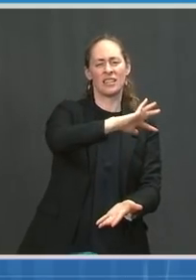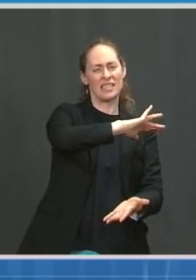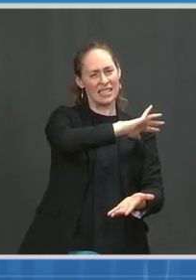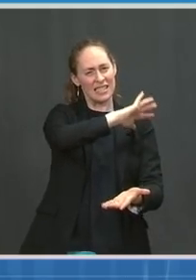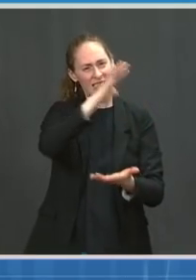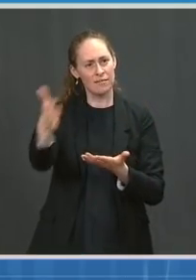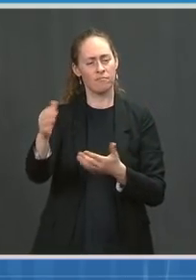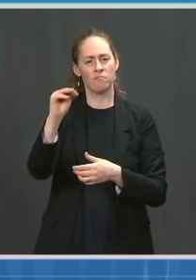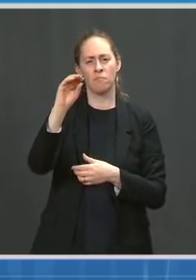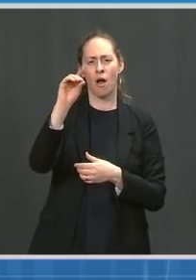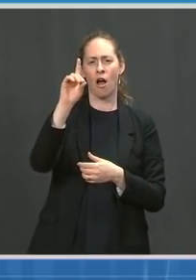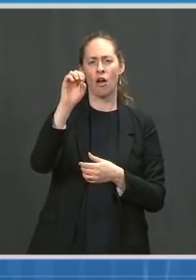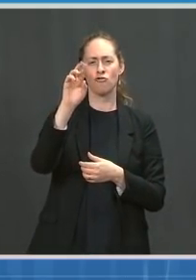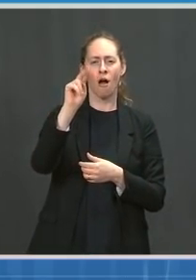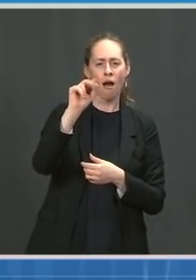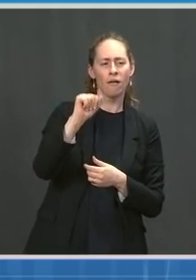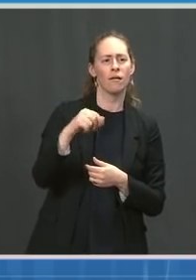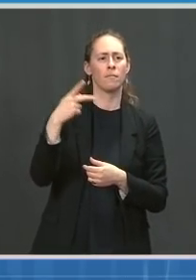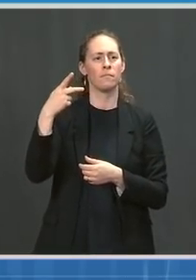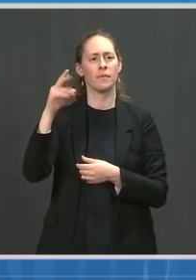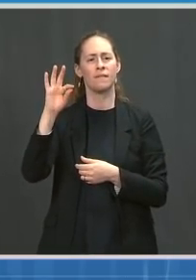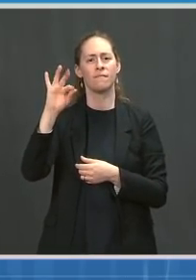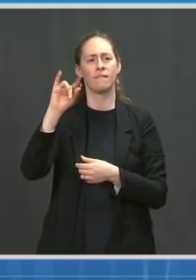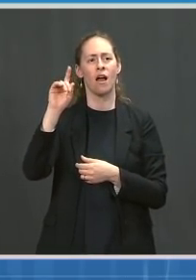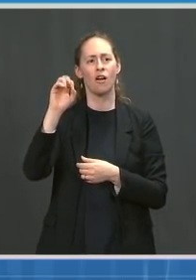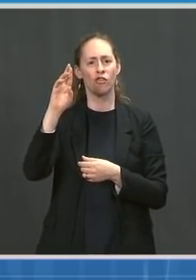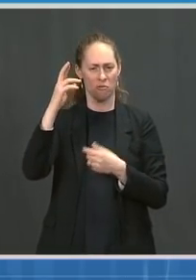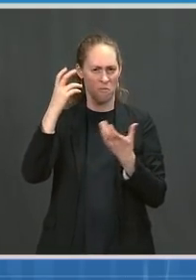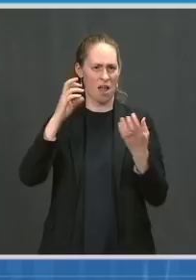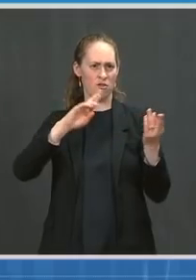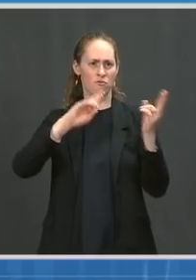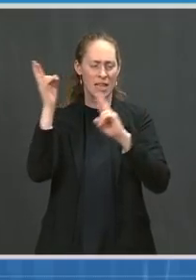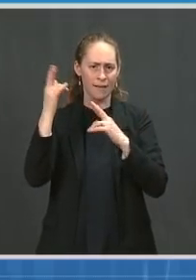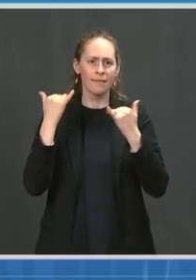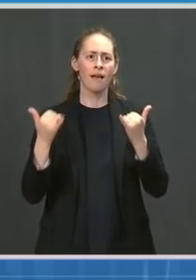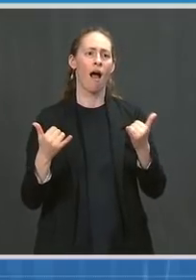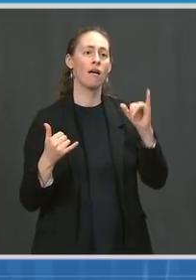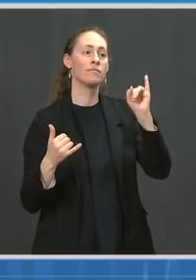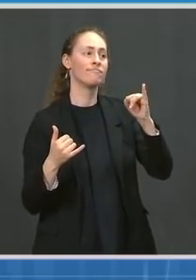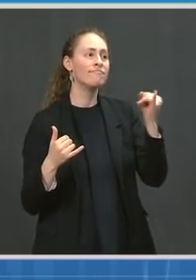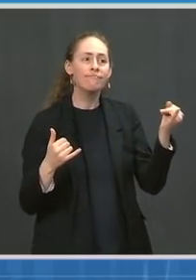will be going to adults to make up for the J&J doses and the promise of Pfizer getting an EUA in for teenagers.